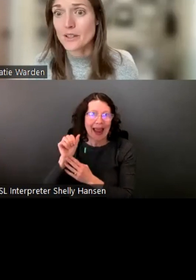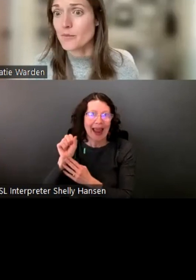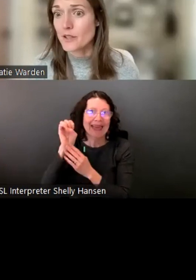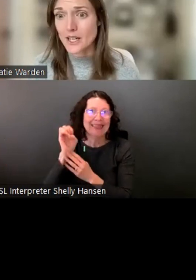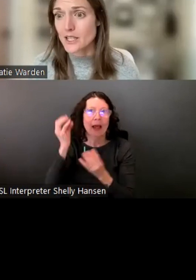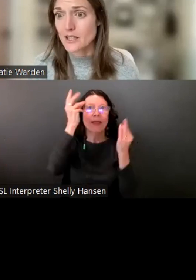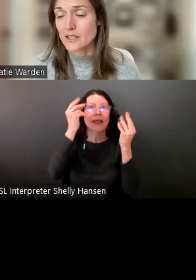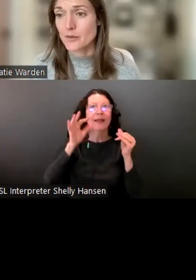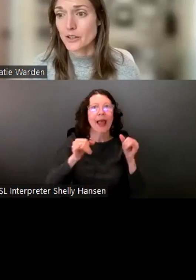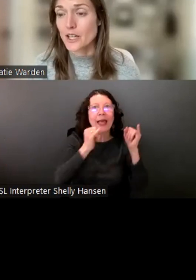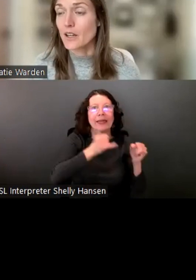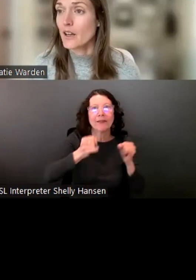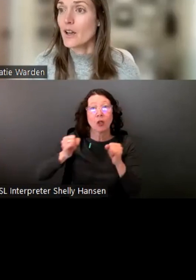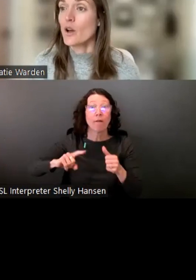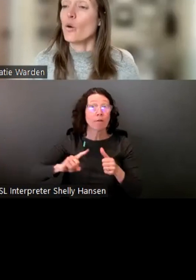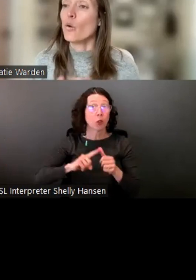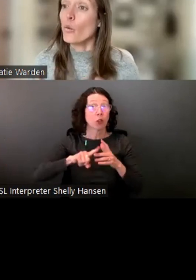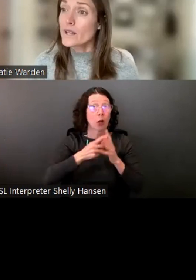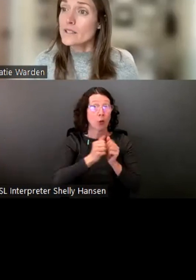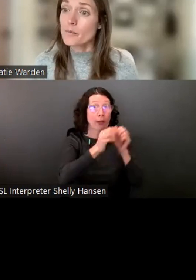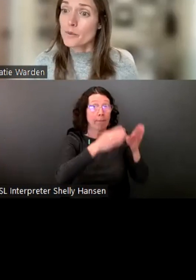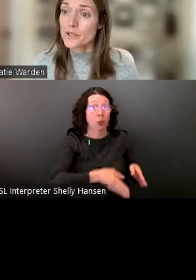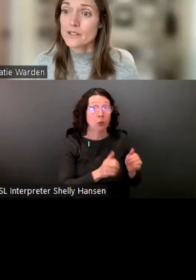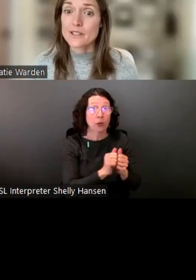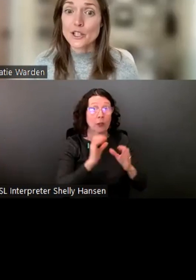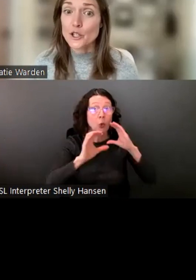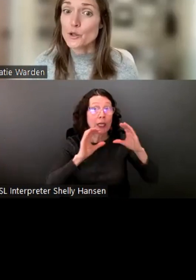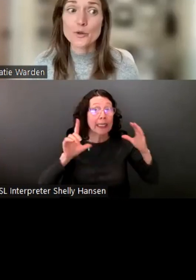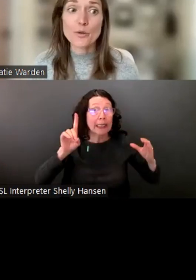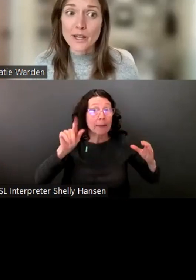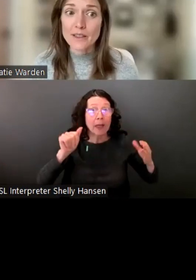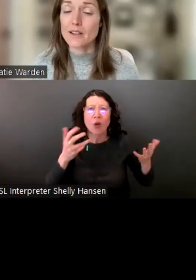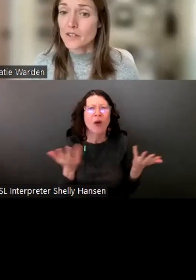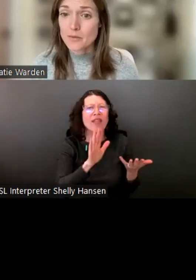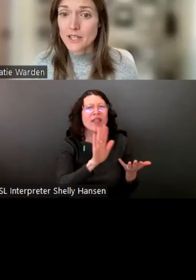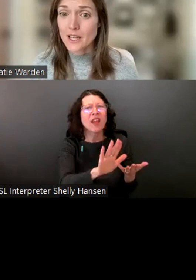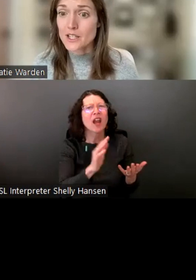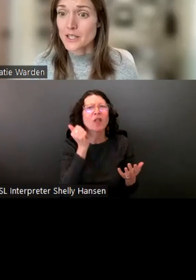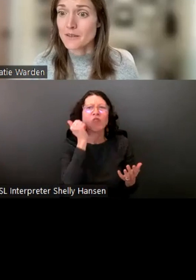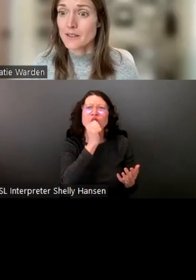with the communication disability. What is the person's usual method of communication?